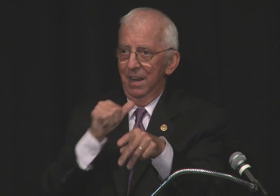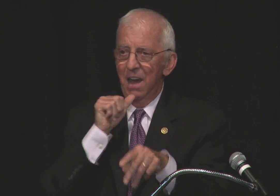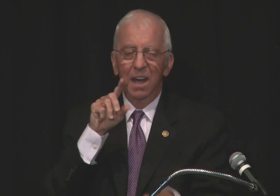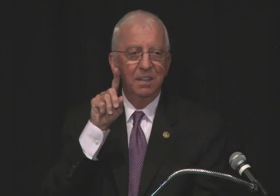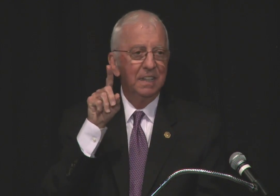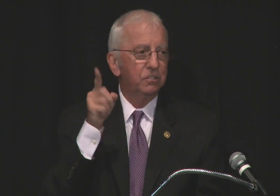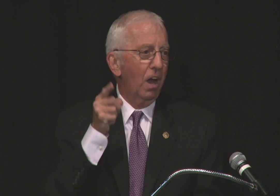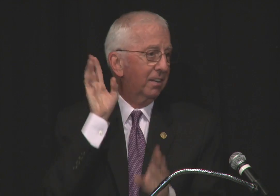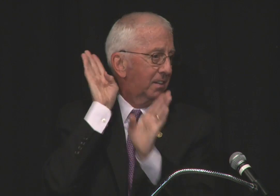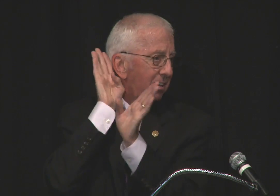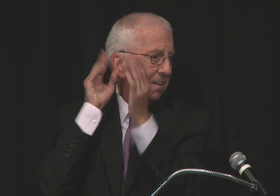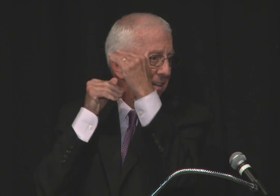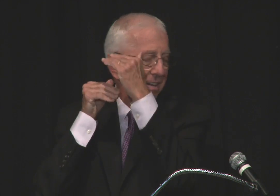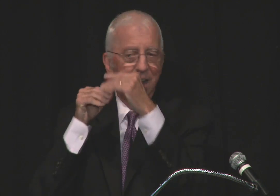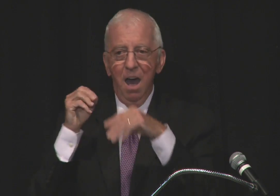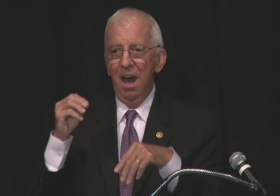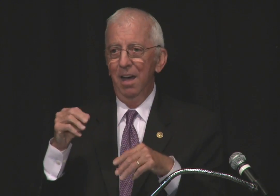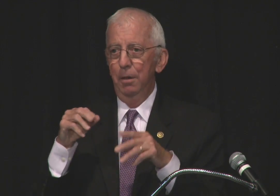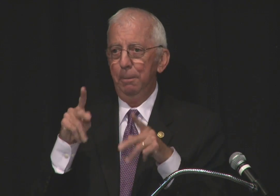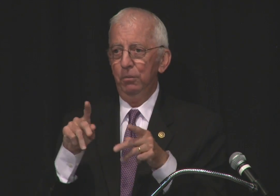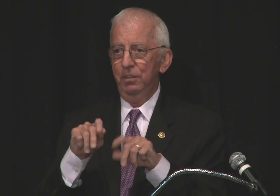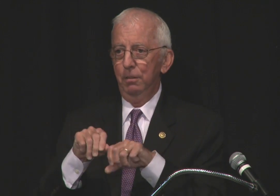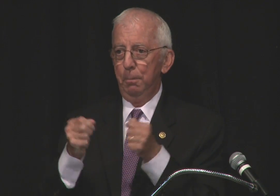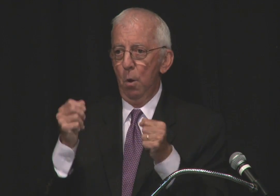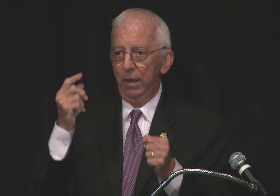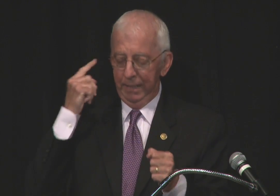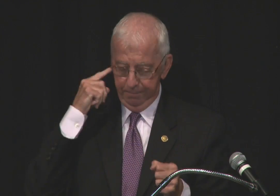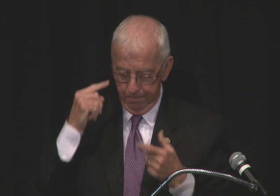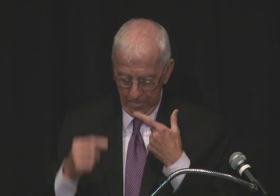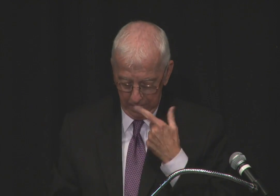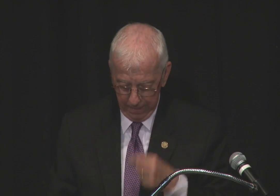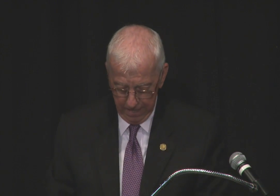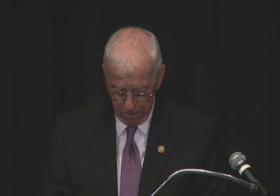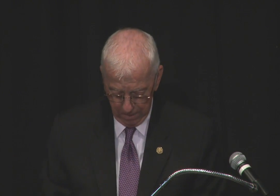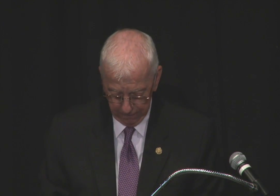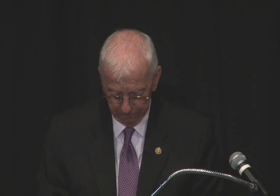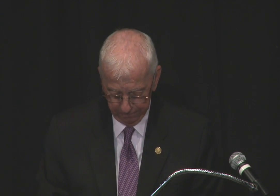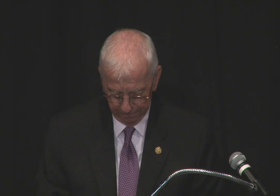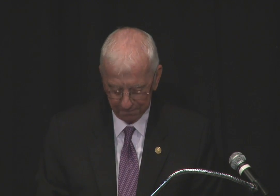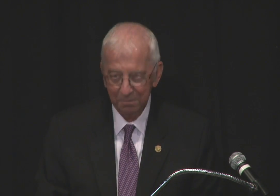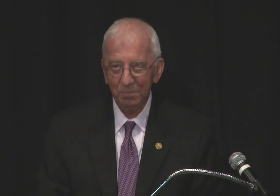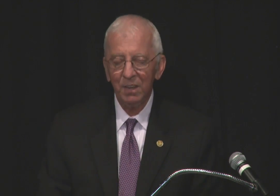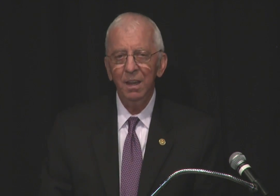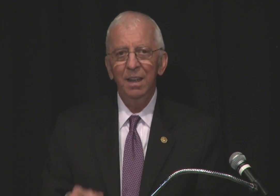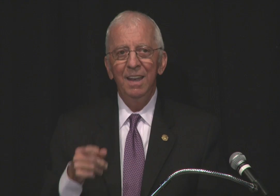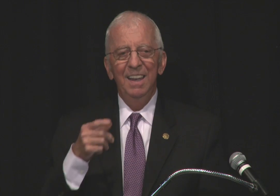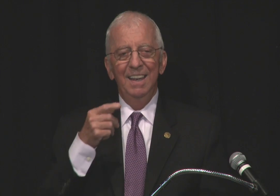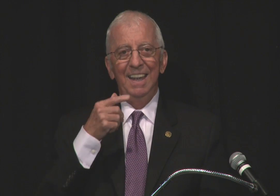and not just on the person's broken hearing.